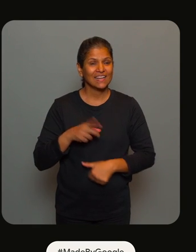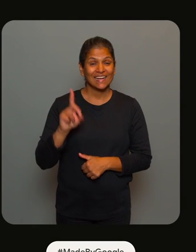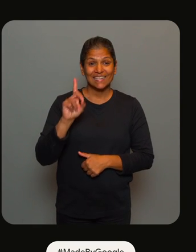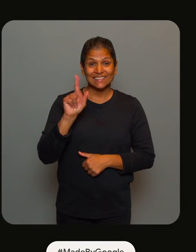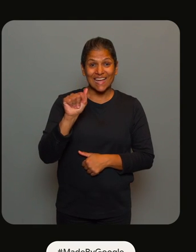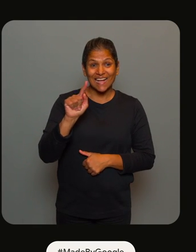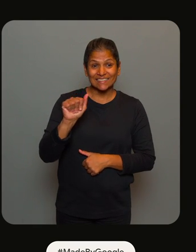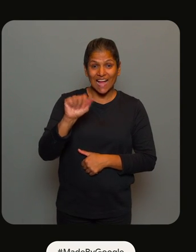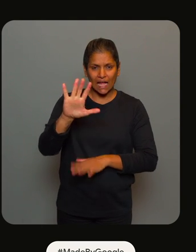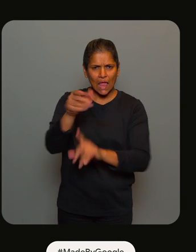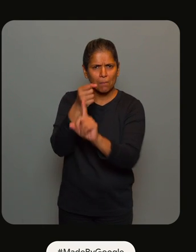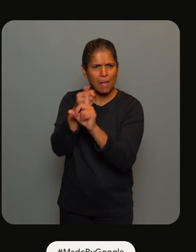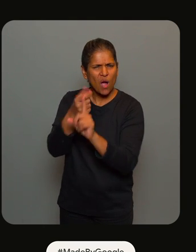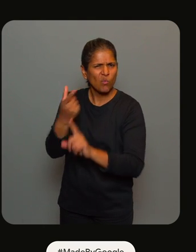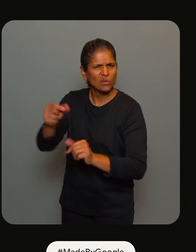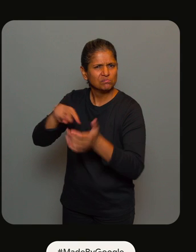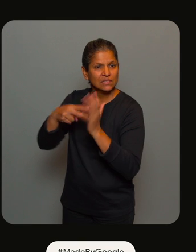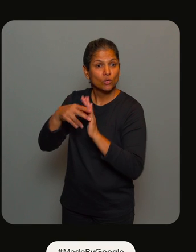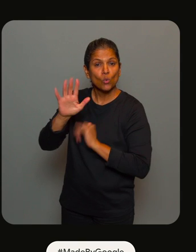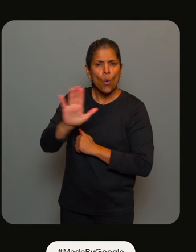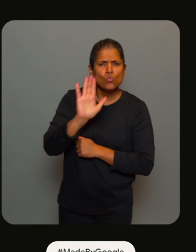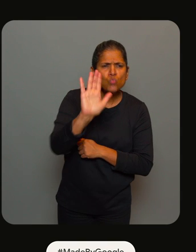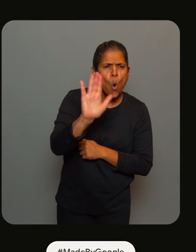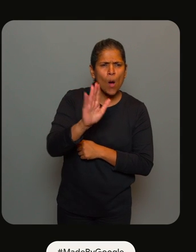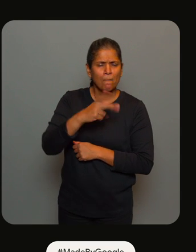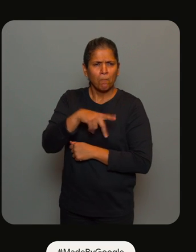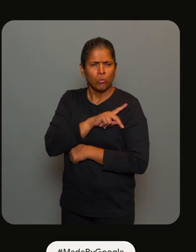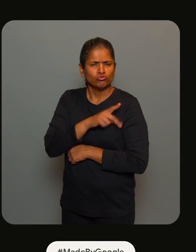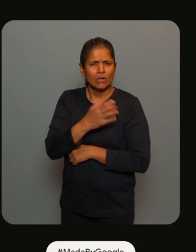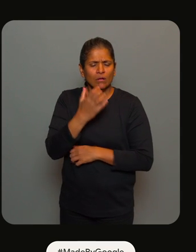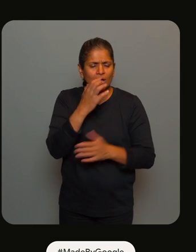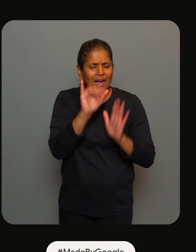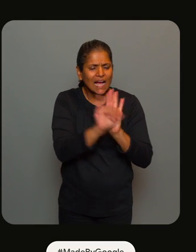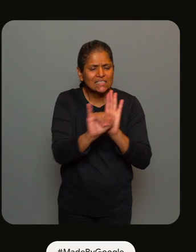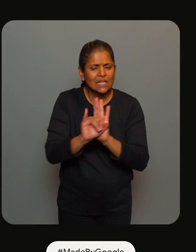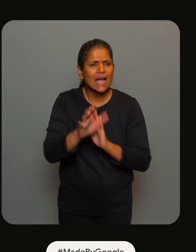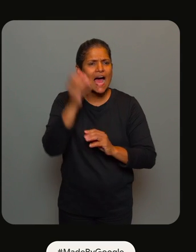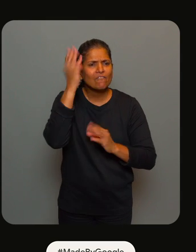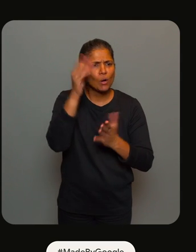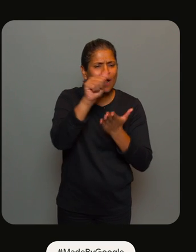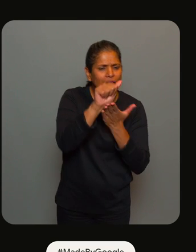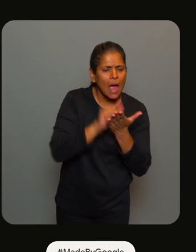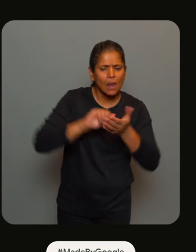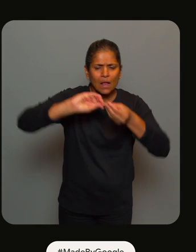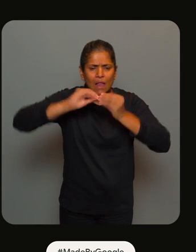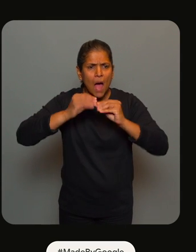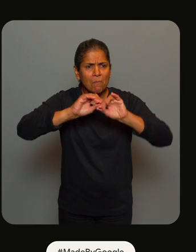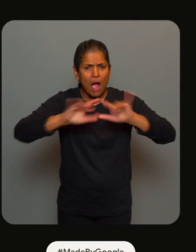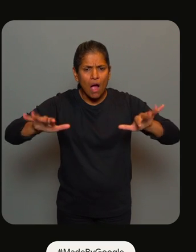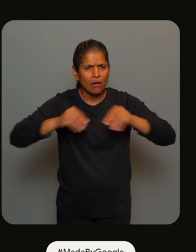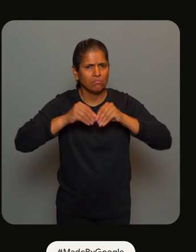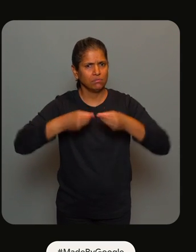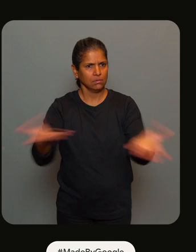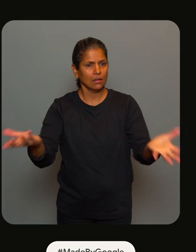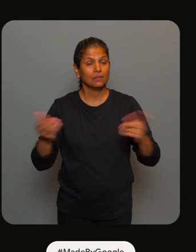of personally identifiable data altogether. Second, de-identifying data so it’s not linked to you.